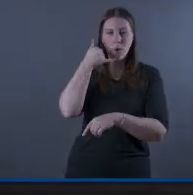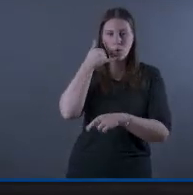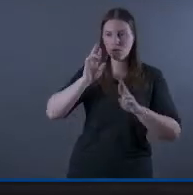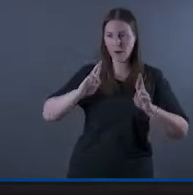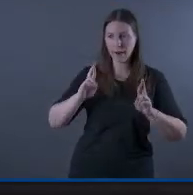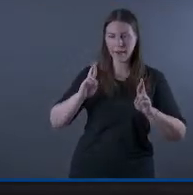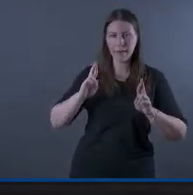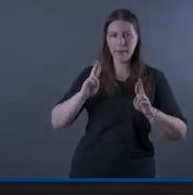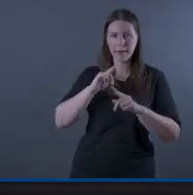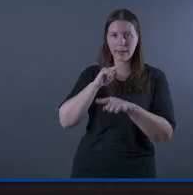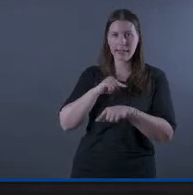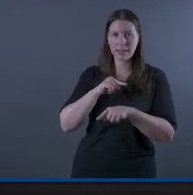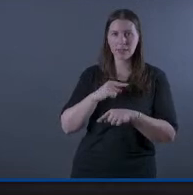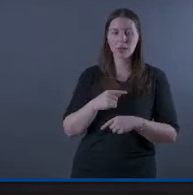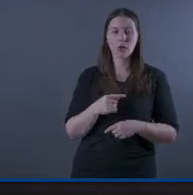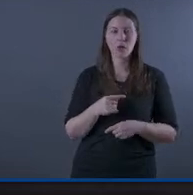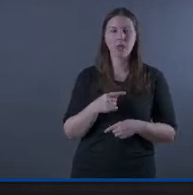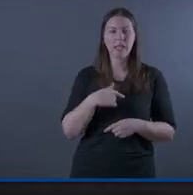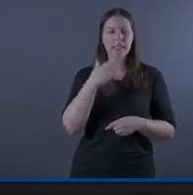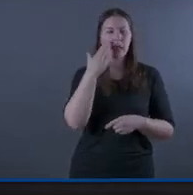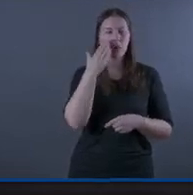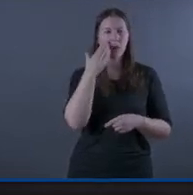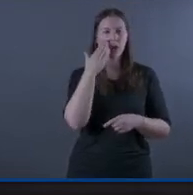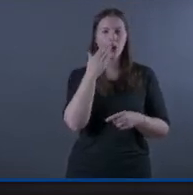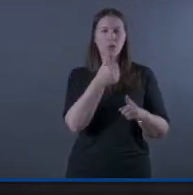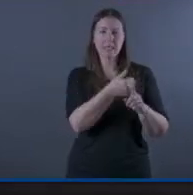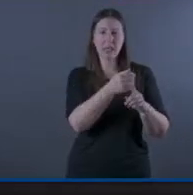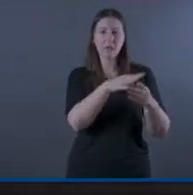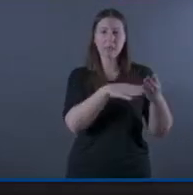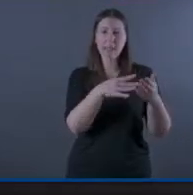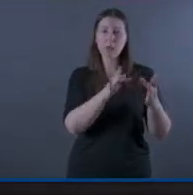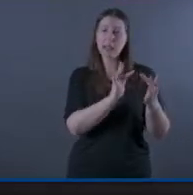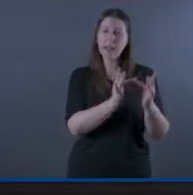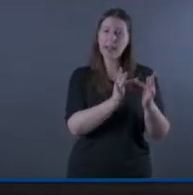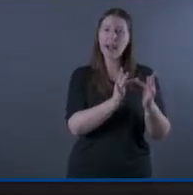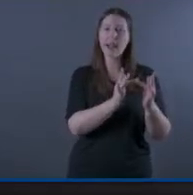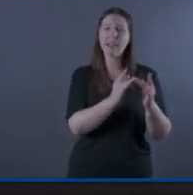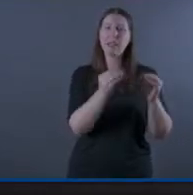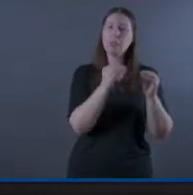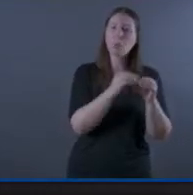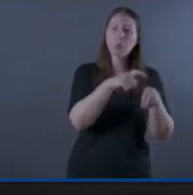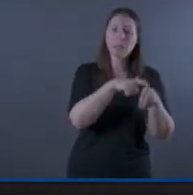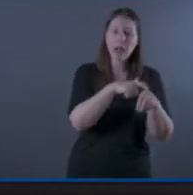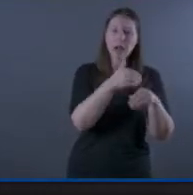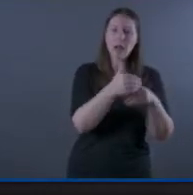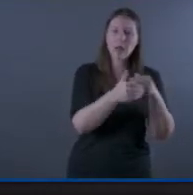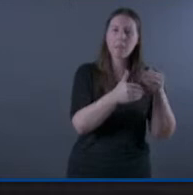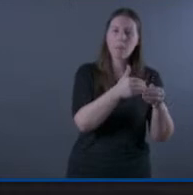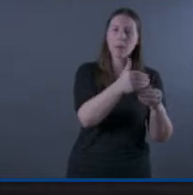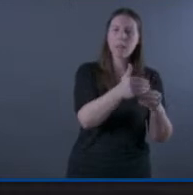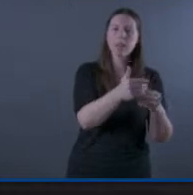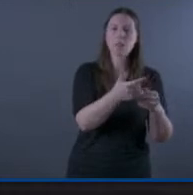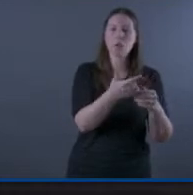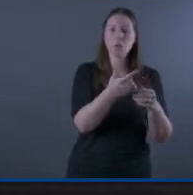So we allocate a certain number of appointments that are reserved just for phone calls. And so again, information around